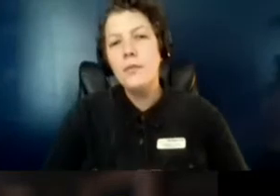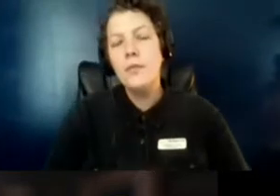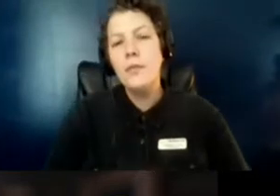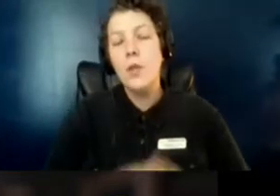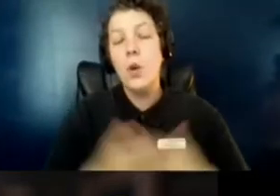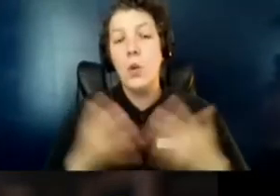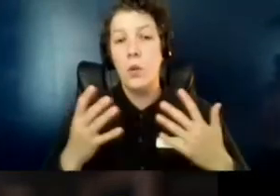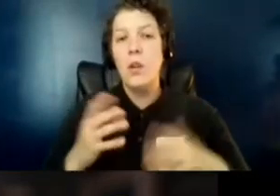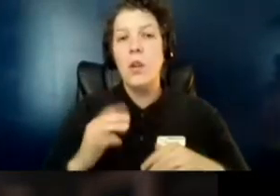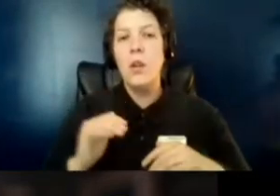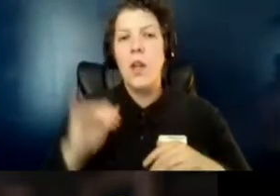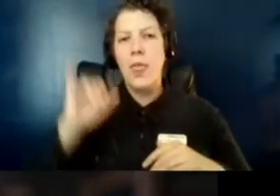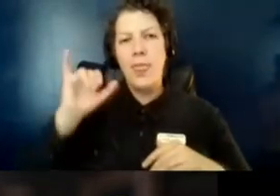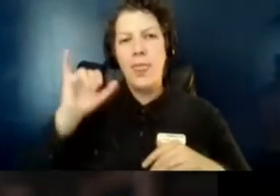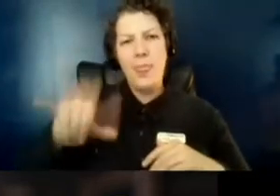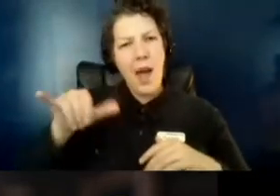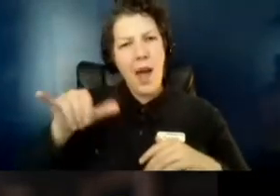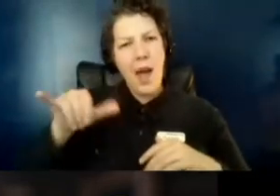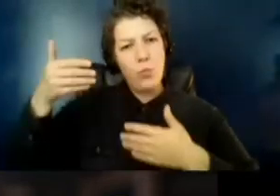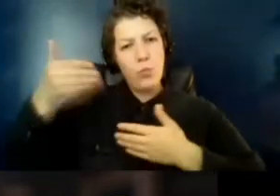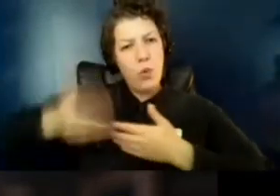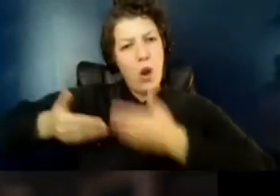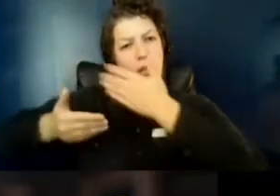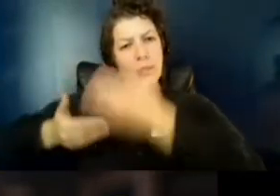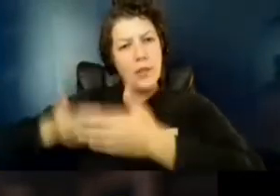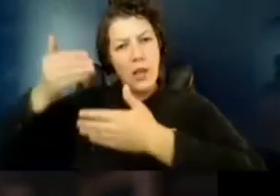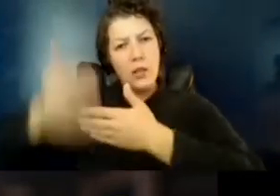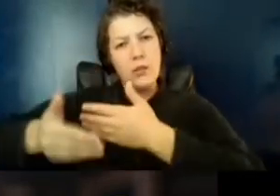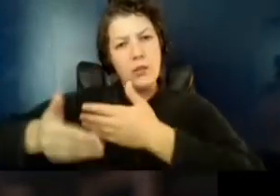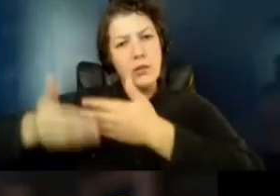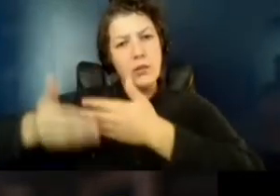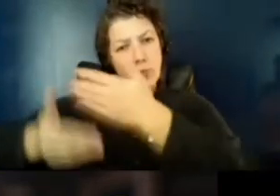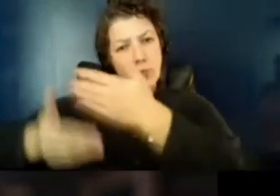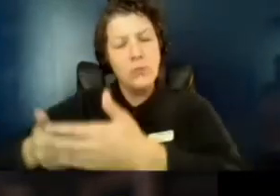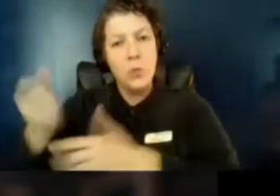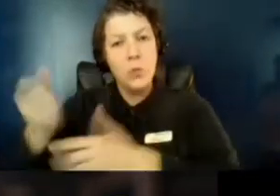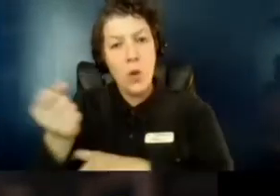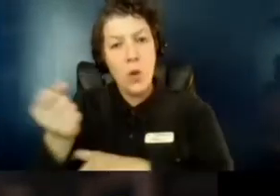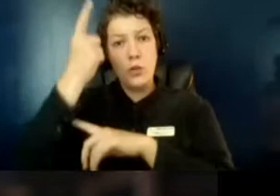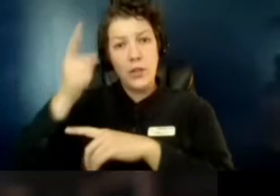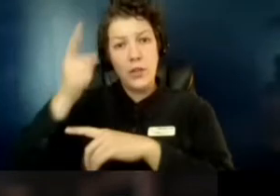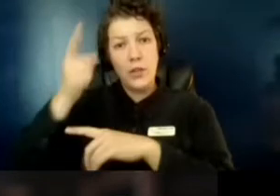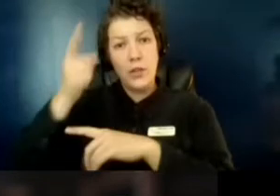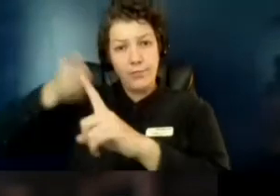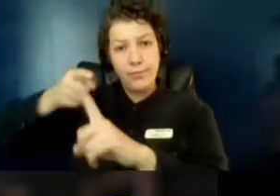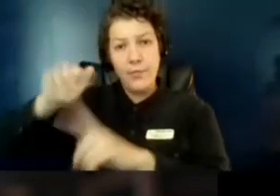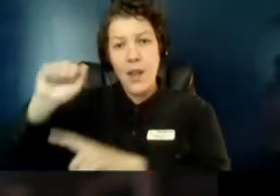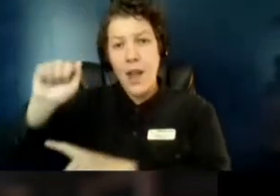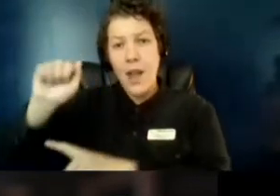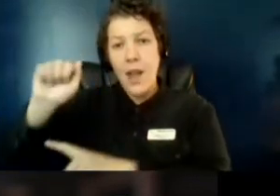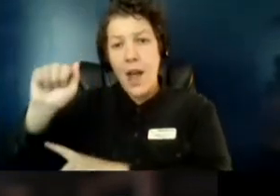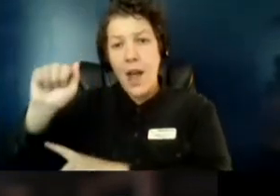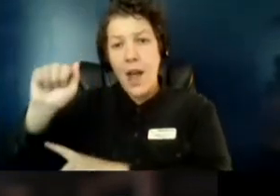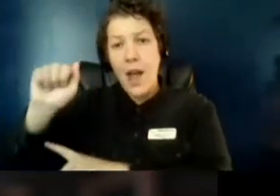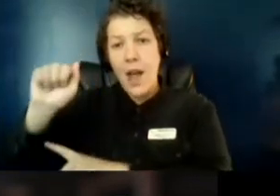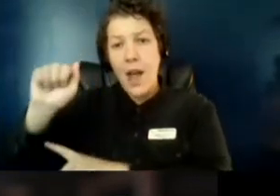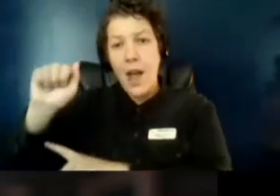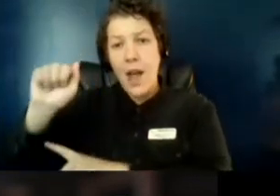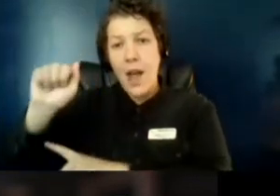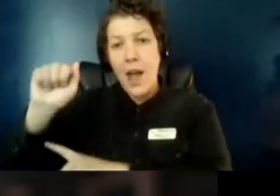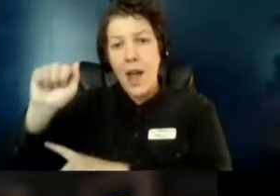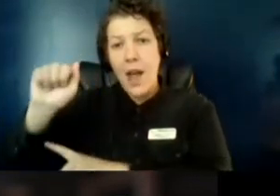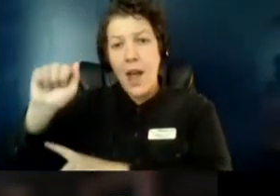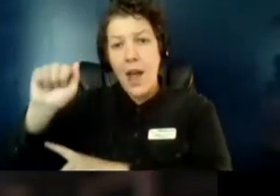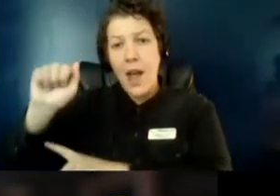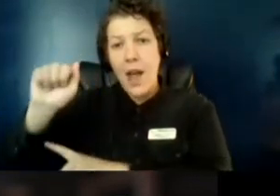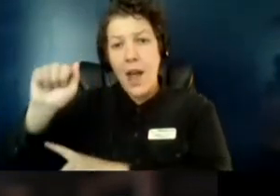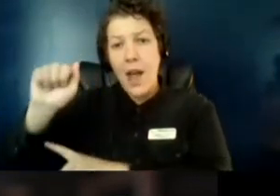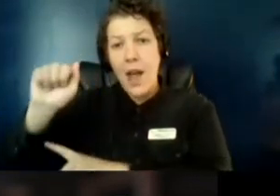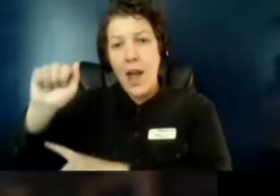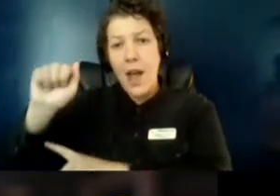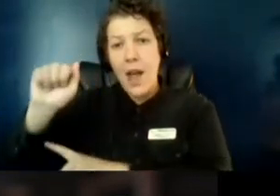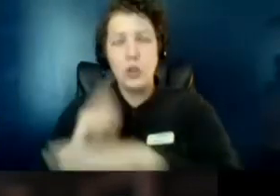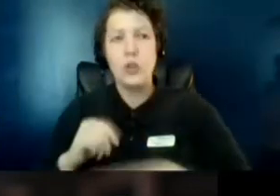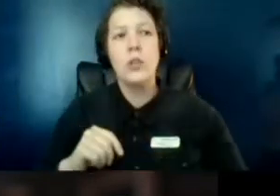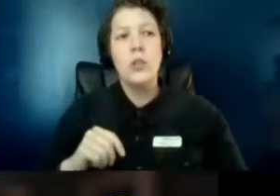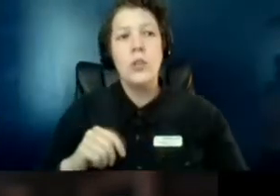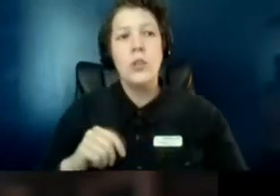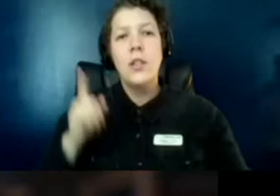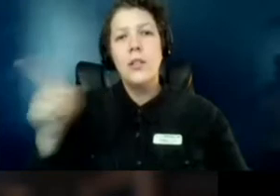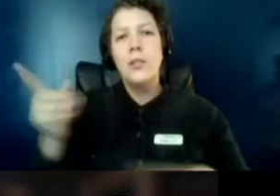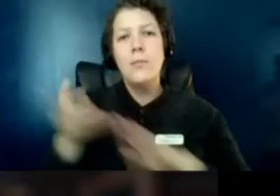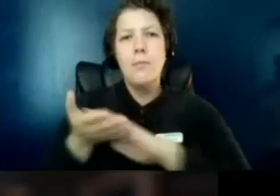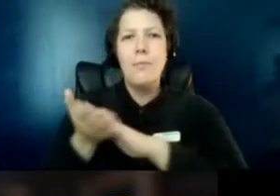became one of really trying to hone in to this notion of sort of a perfect person. The